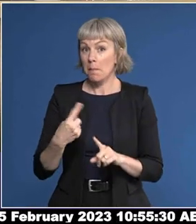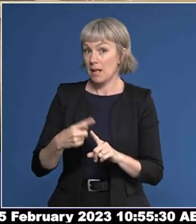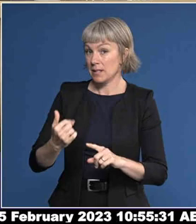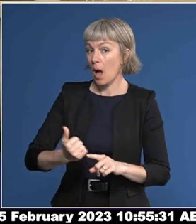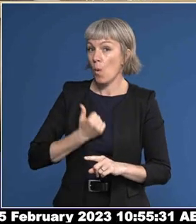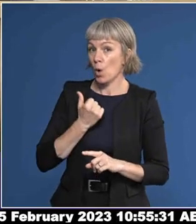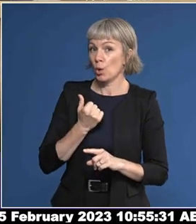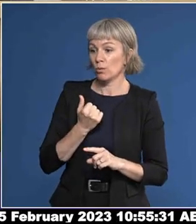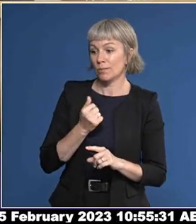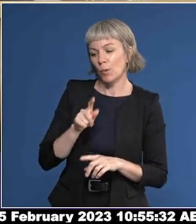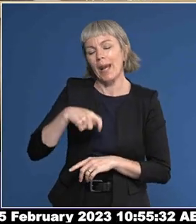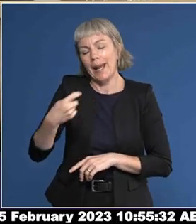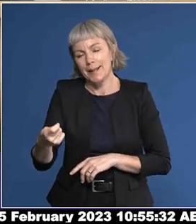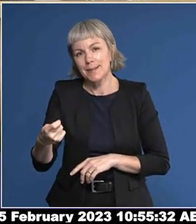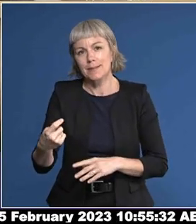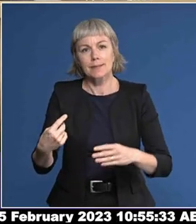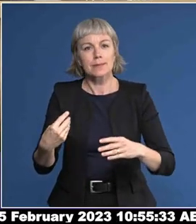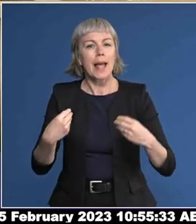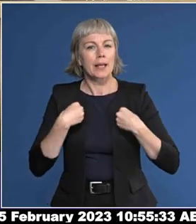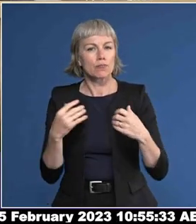Because like I said, the classification structure for me, in an enterprise agreement,